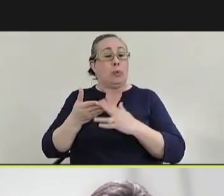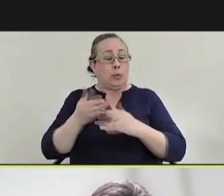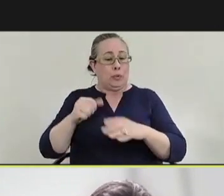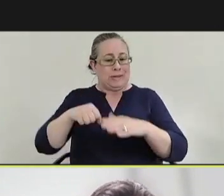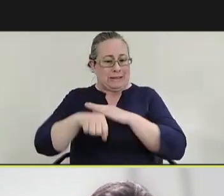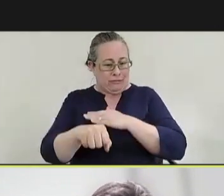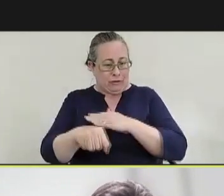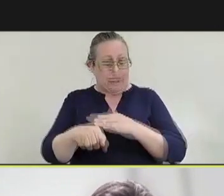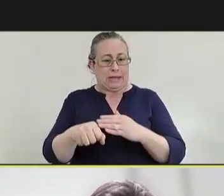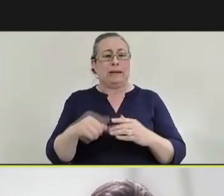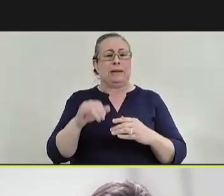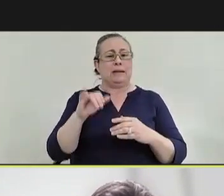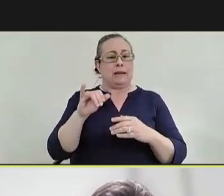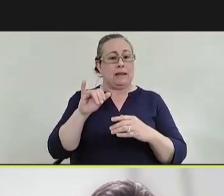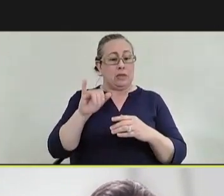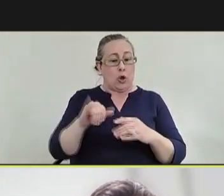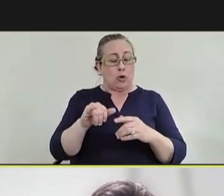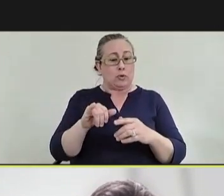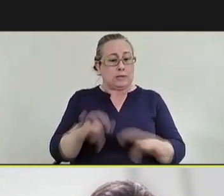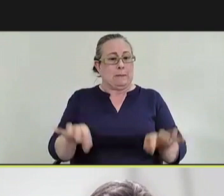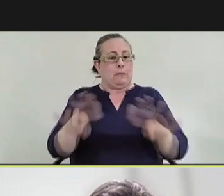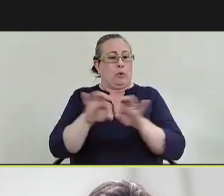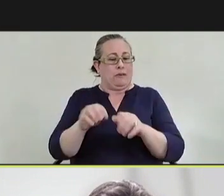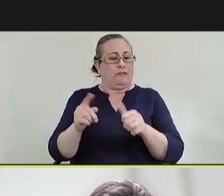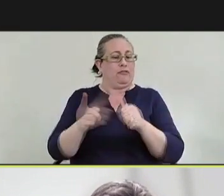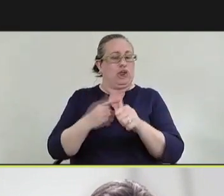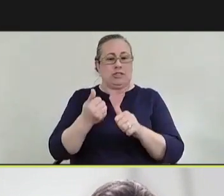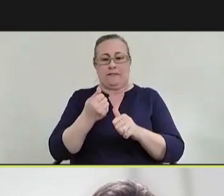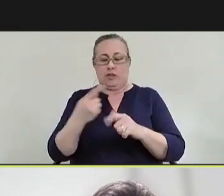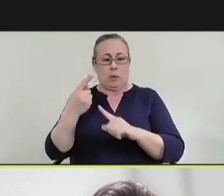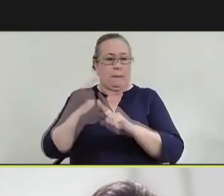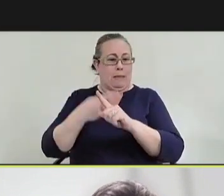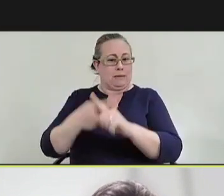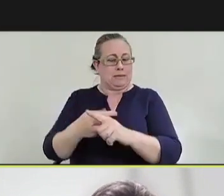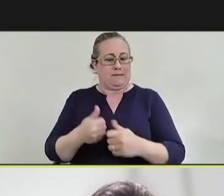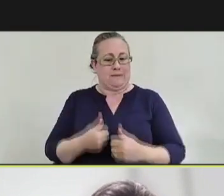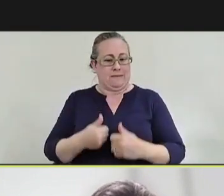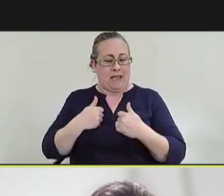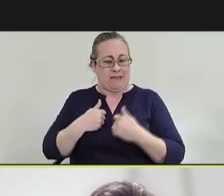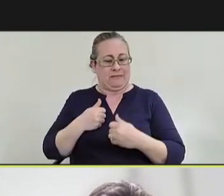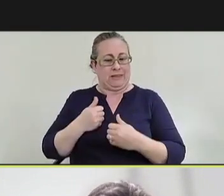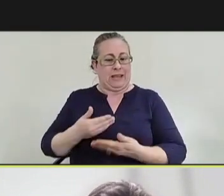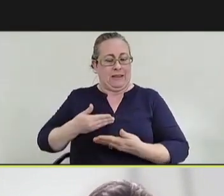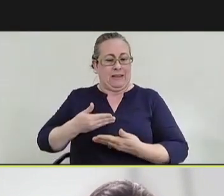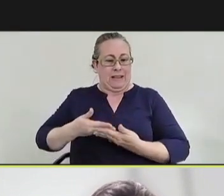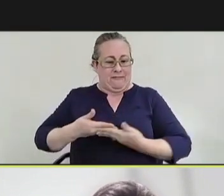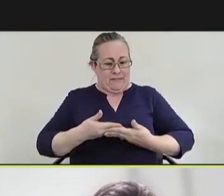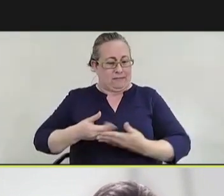very important first few months of life that the infant has where there is a special susceptibility